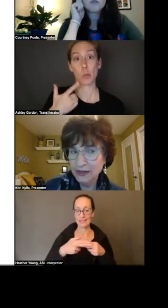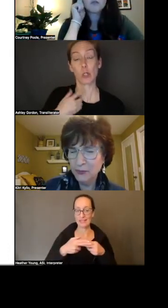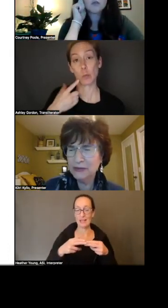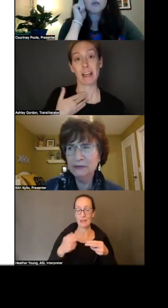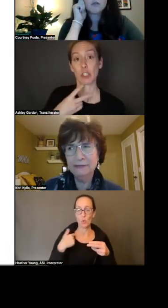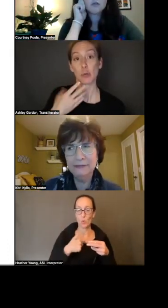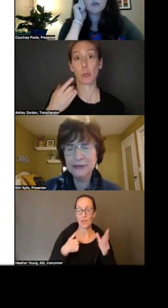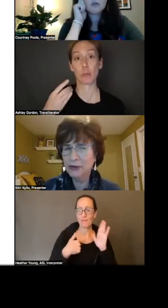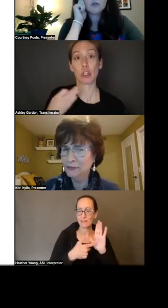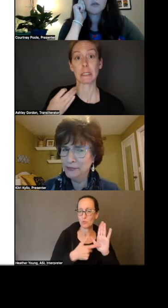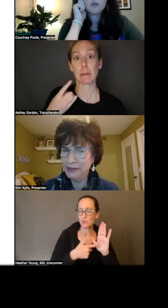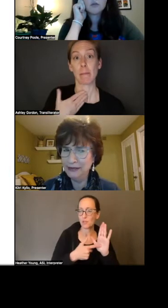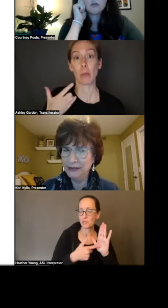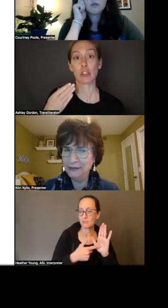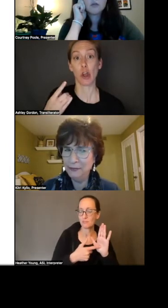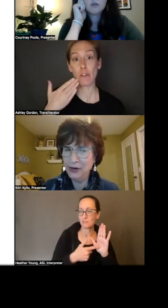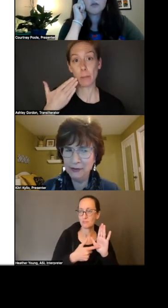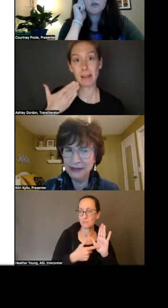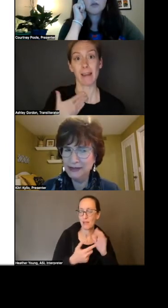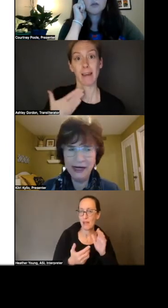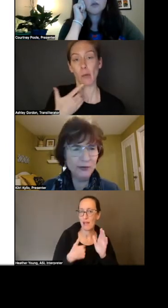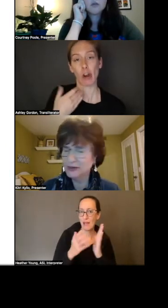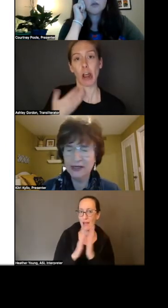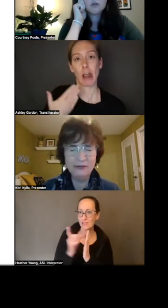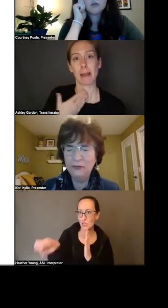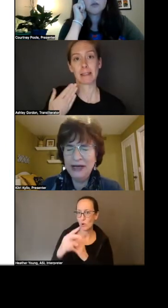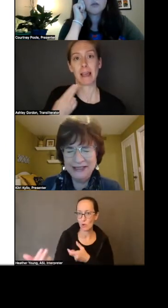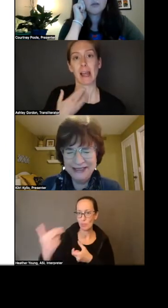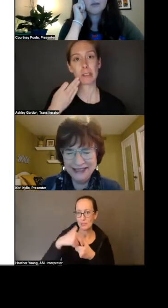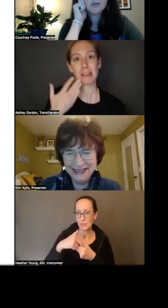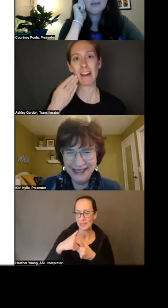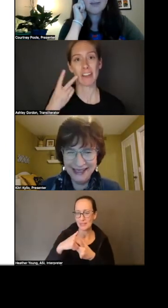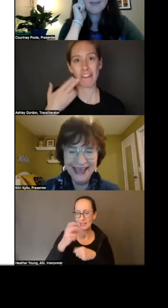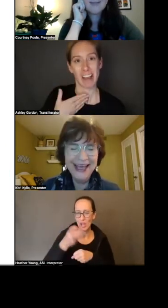And what's hard for me, at where I am, is I don't see any of your faces.